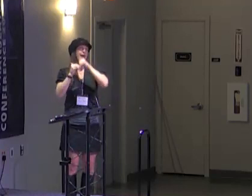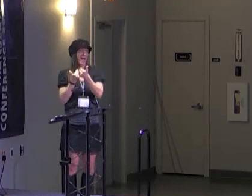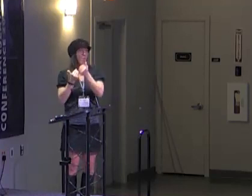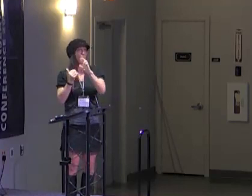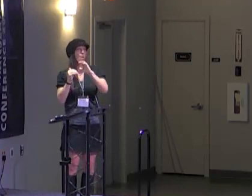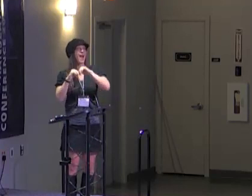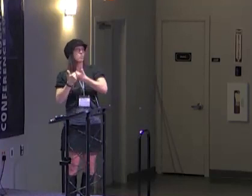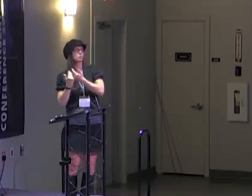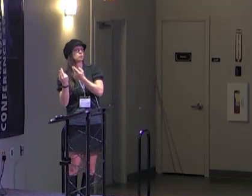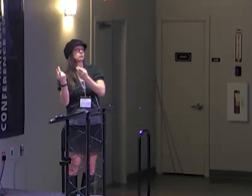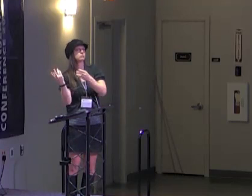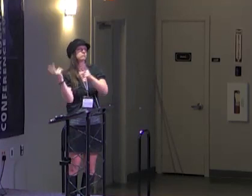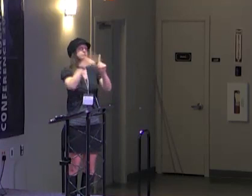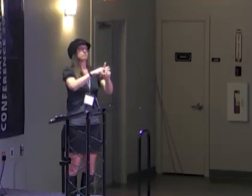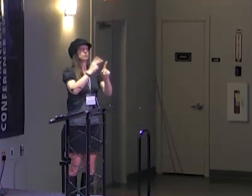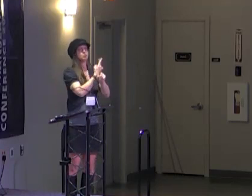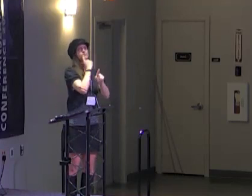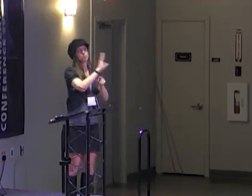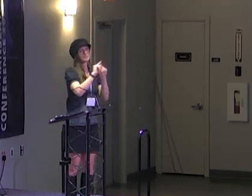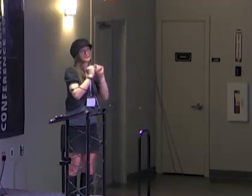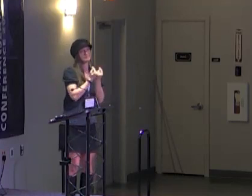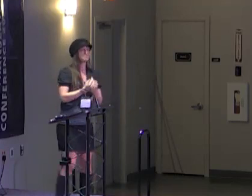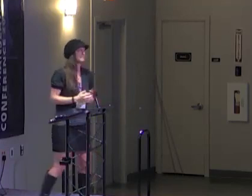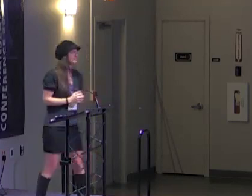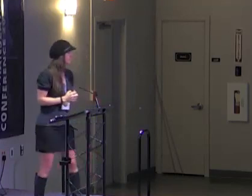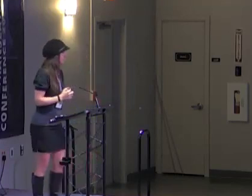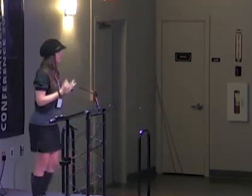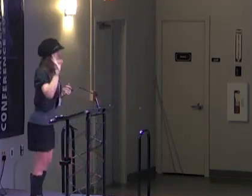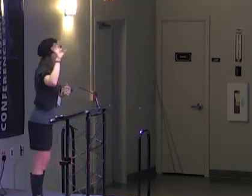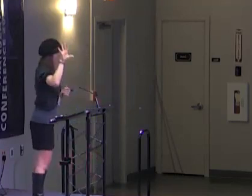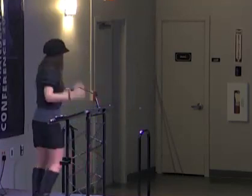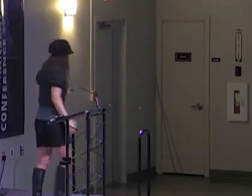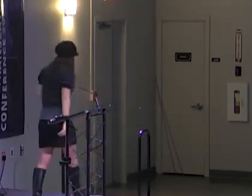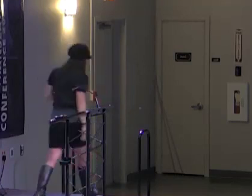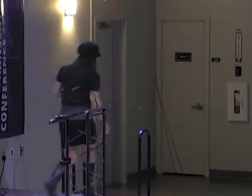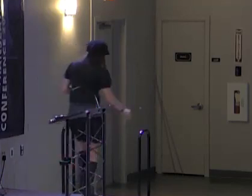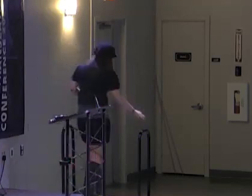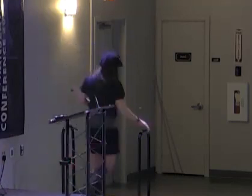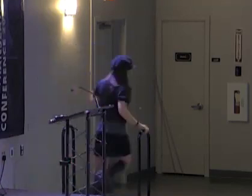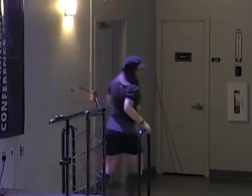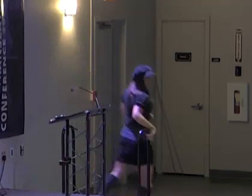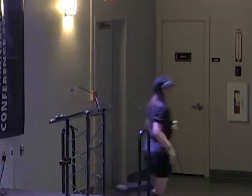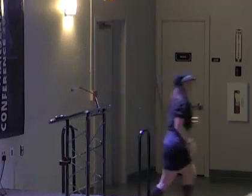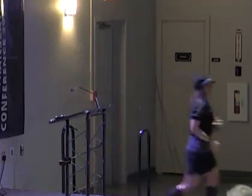Please ask questions, dialogue, learn about how to use it and learn about how the deaf teams you work with can use it.